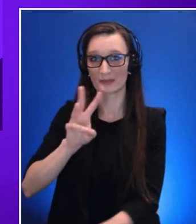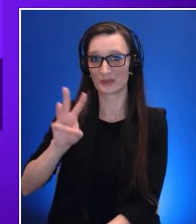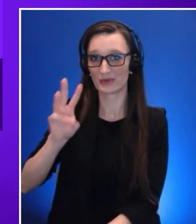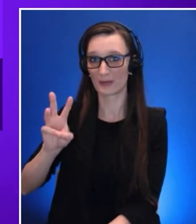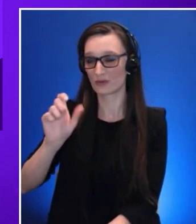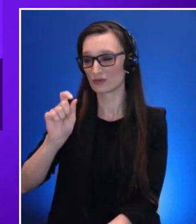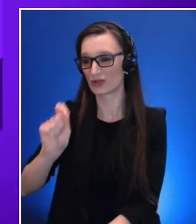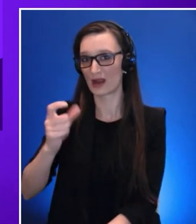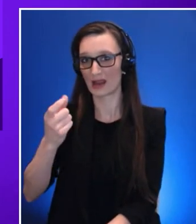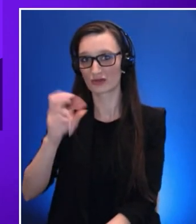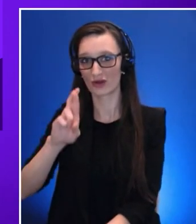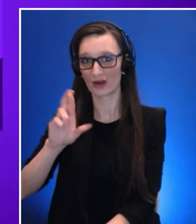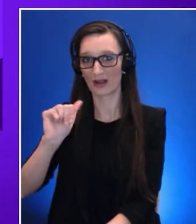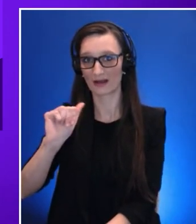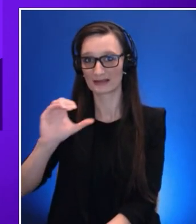And you can email us at info@xraccess.org